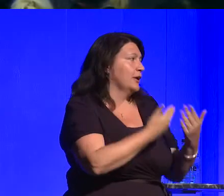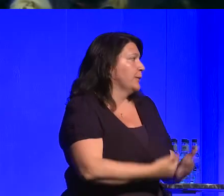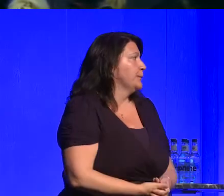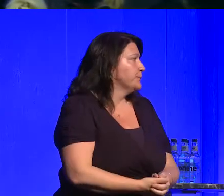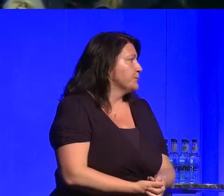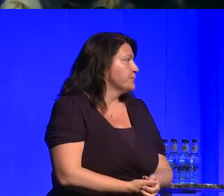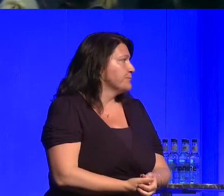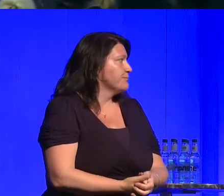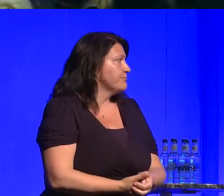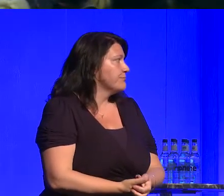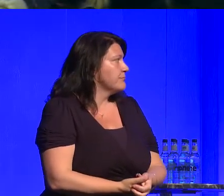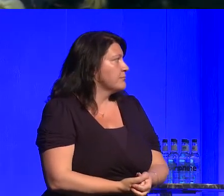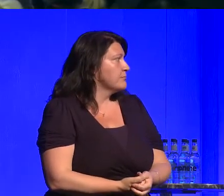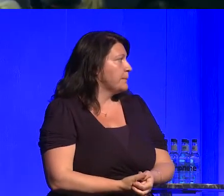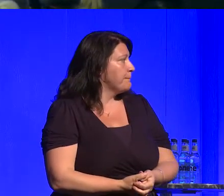today.